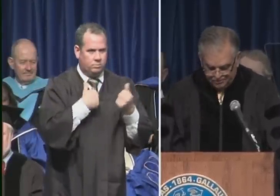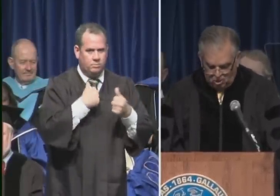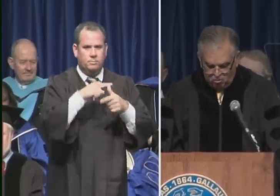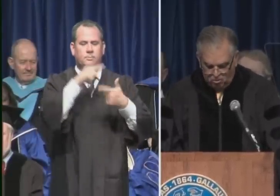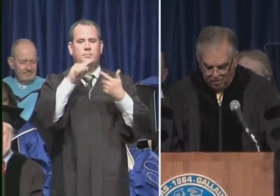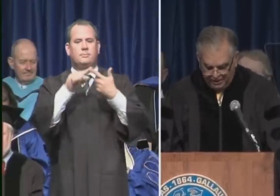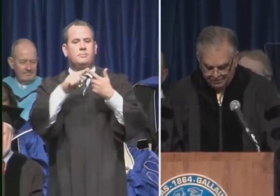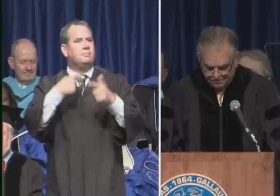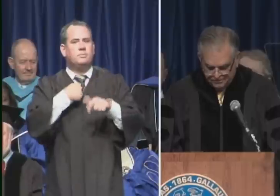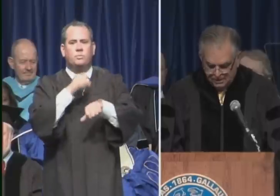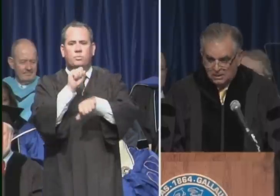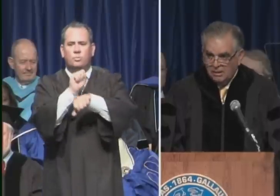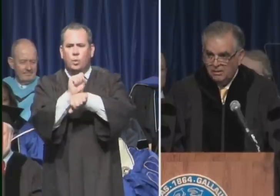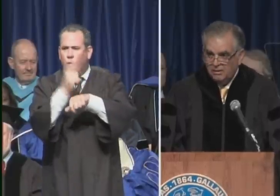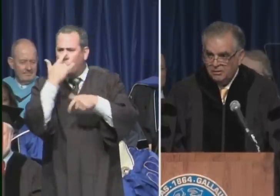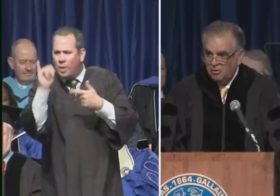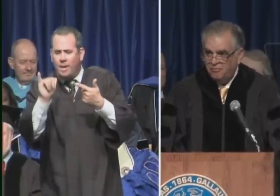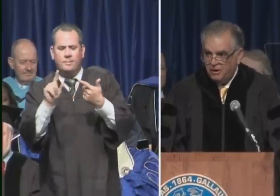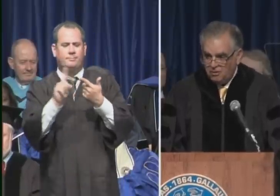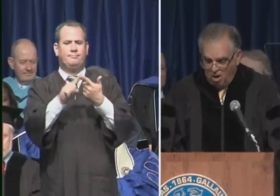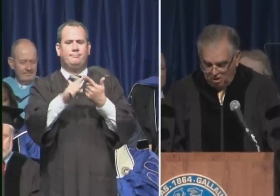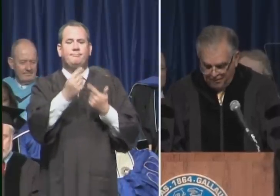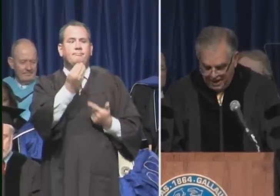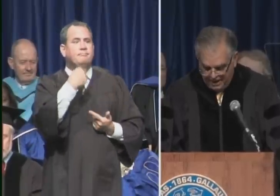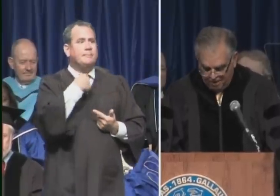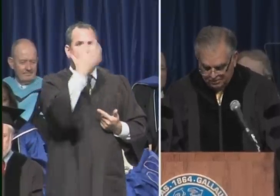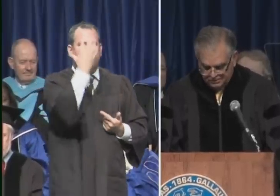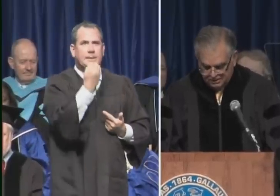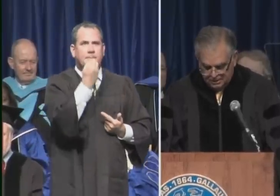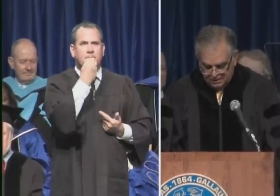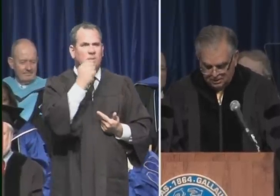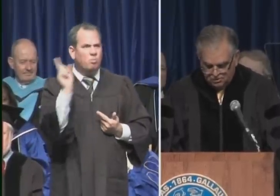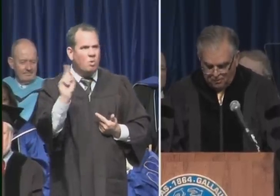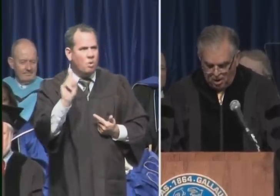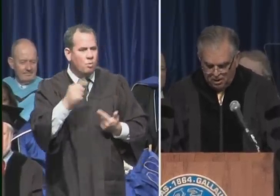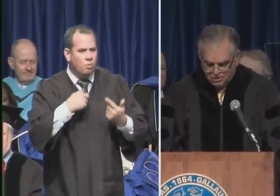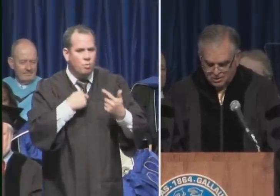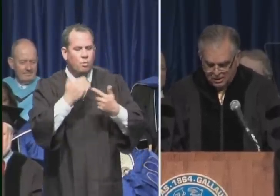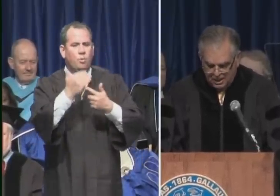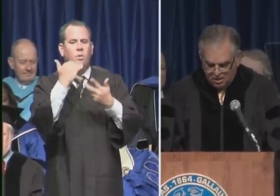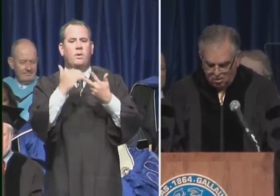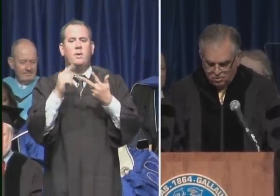Don't worry, you'll figure all of that out. And as far as today goes,